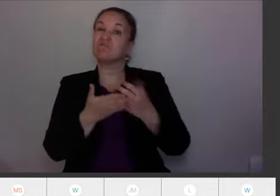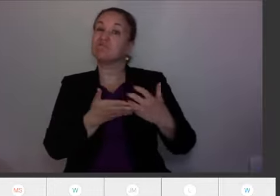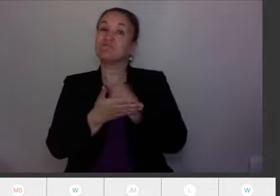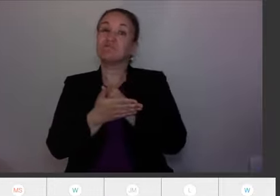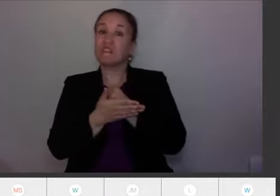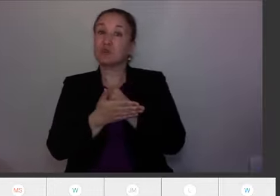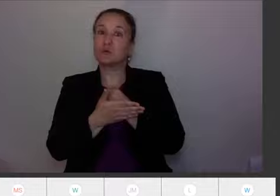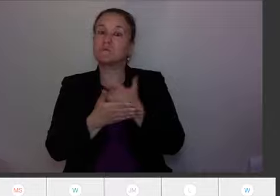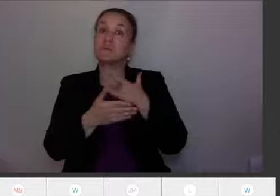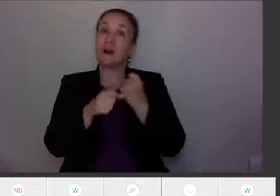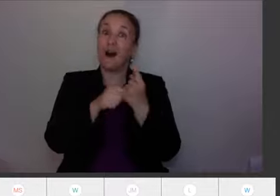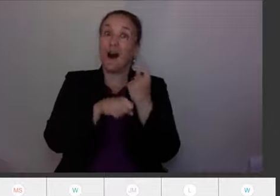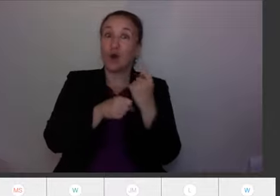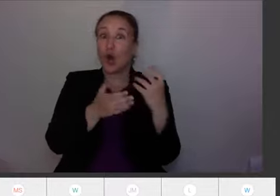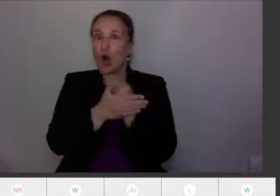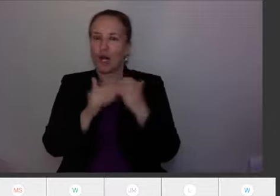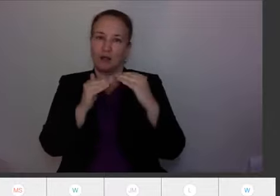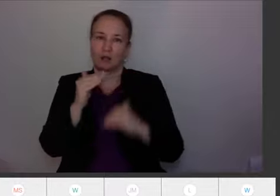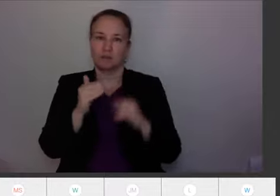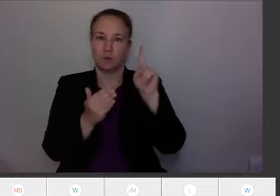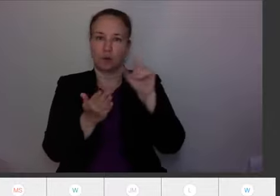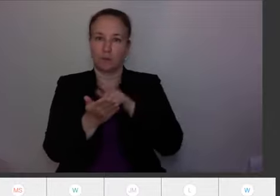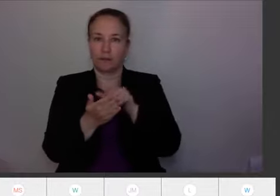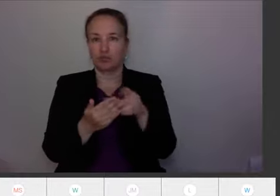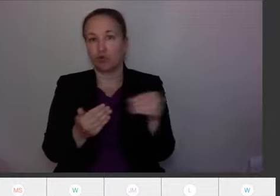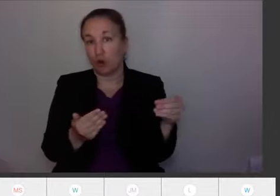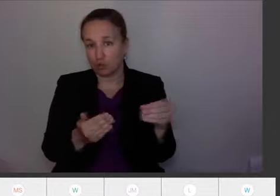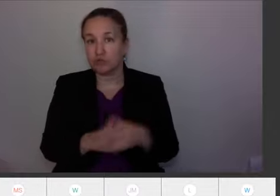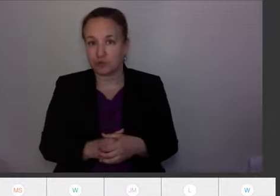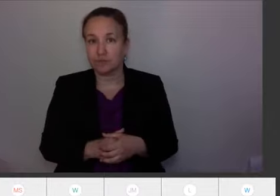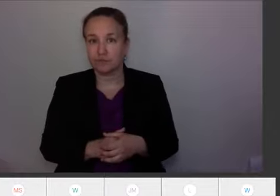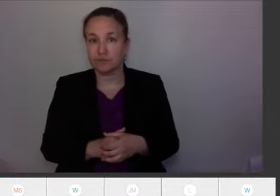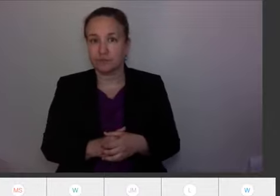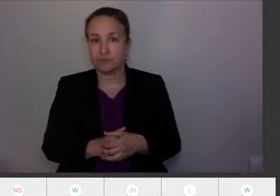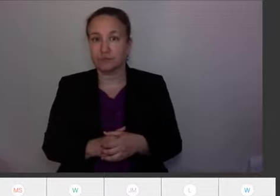annually annually after reviewing the applications